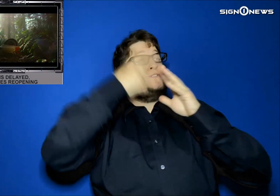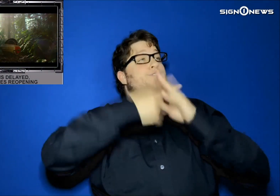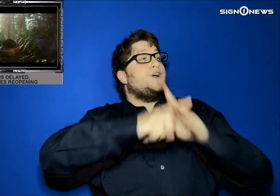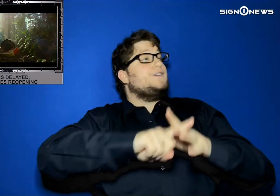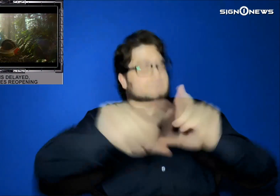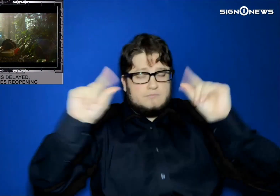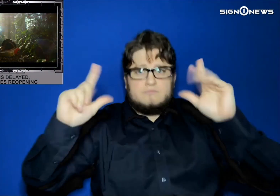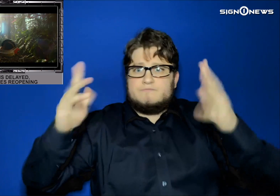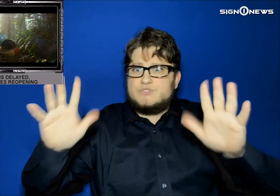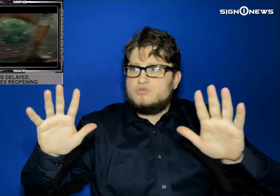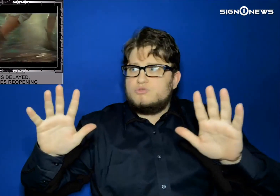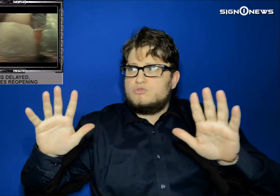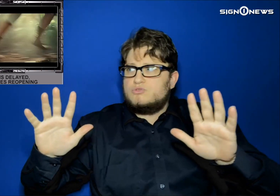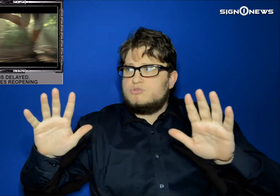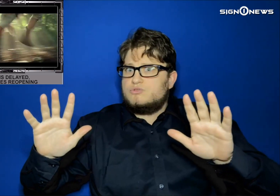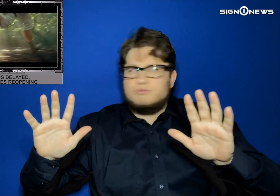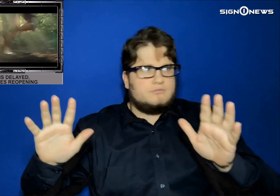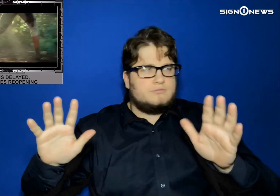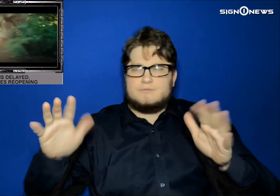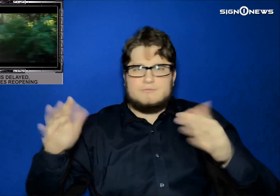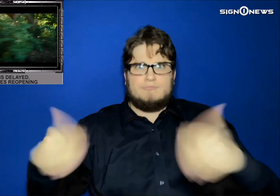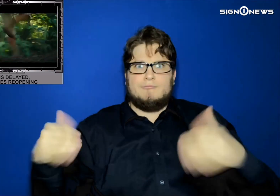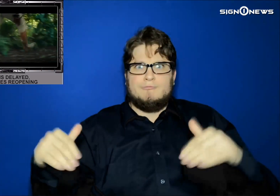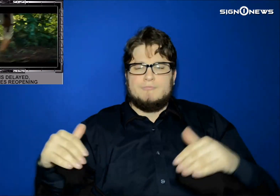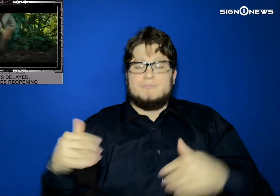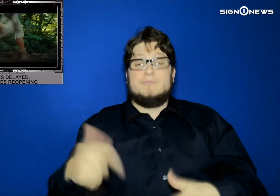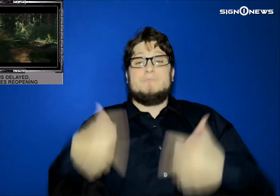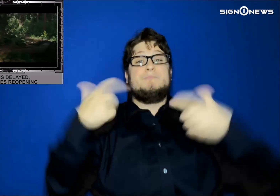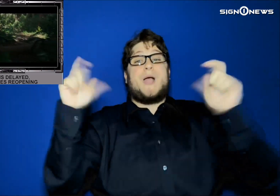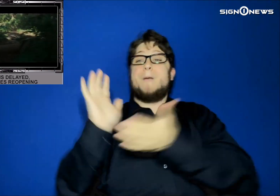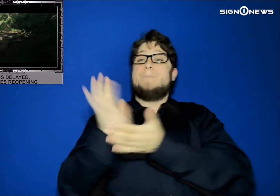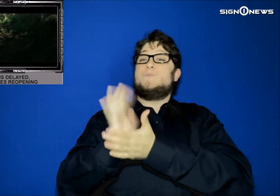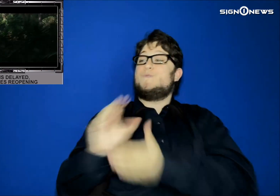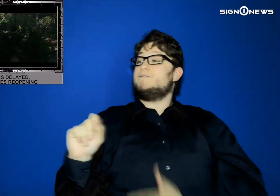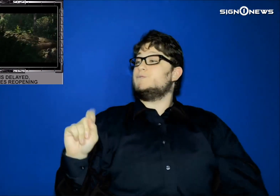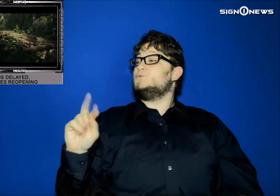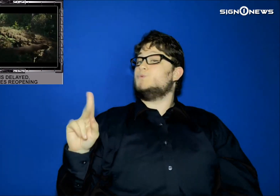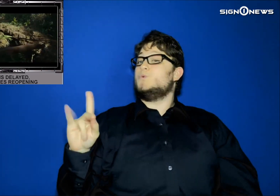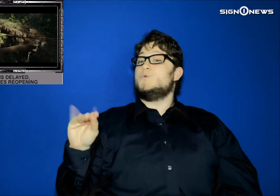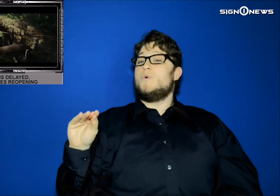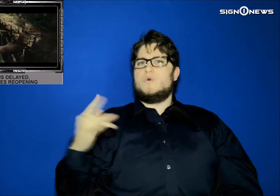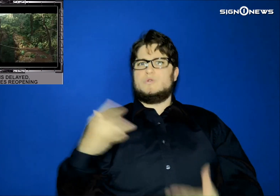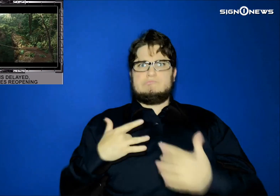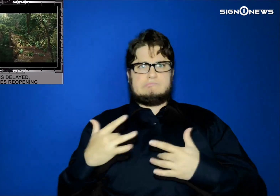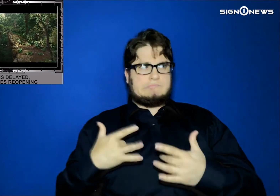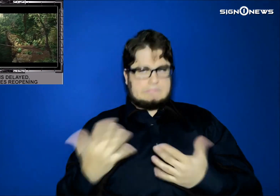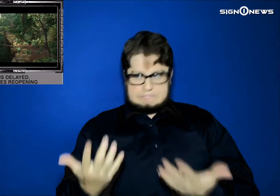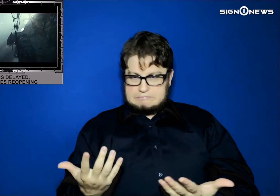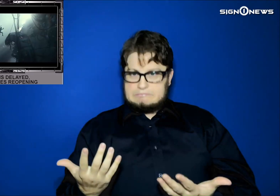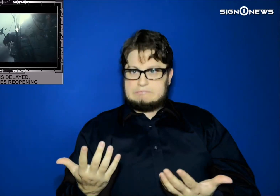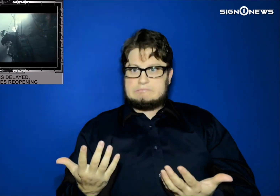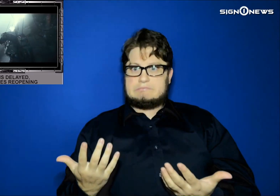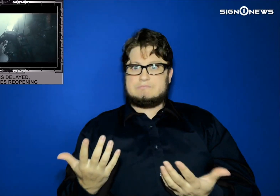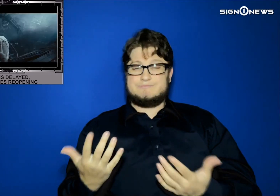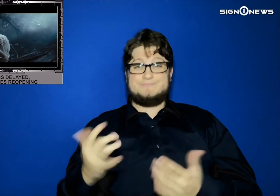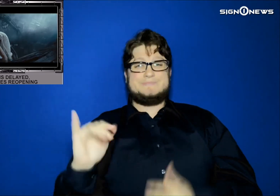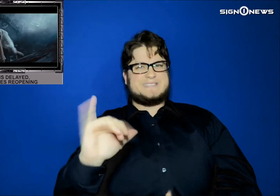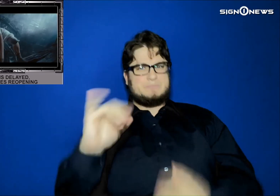Summer is officially over before it began as far as the major movie studios are concerned.